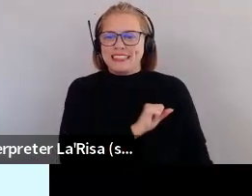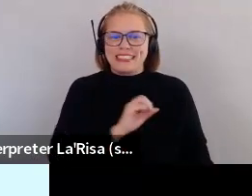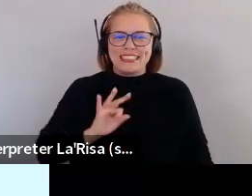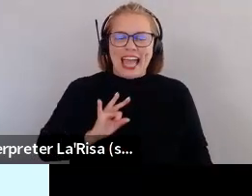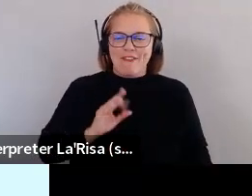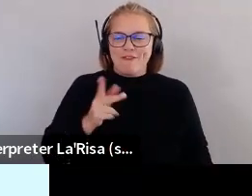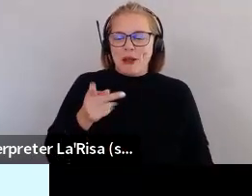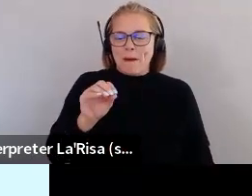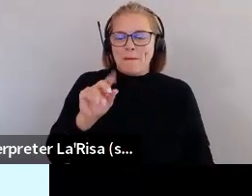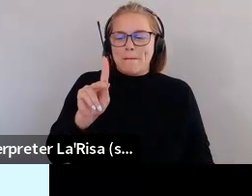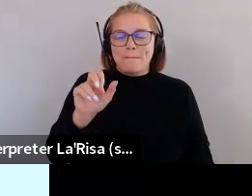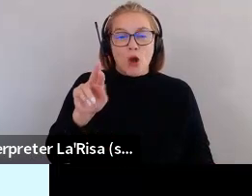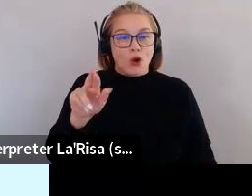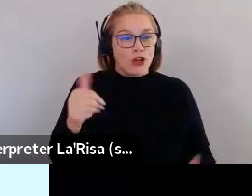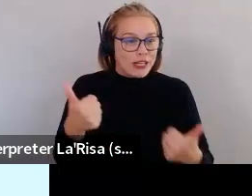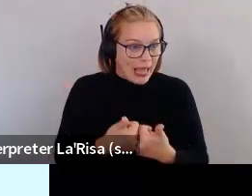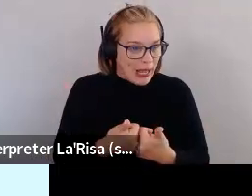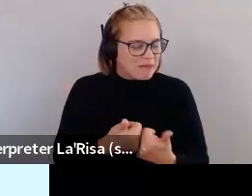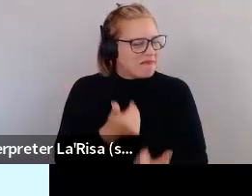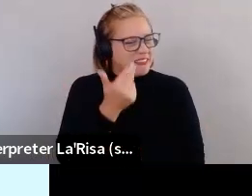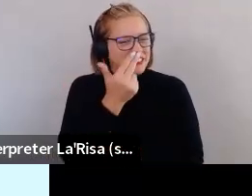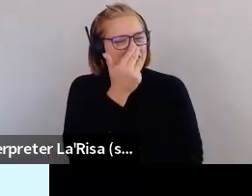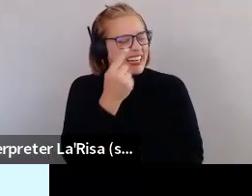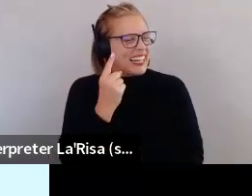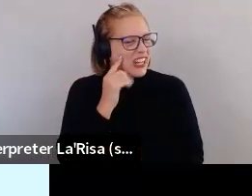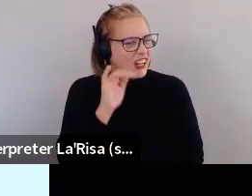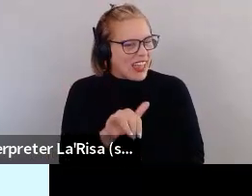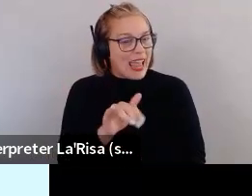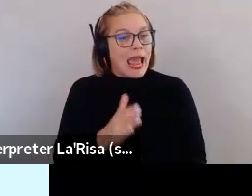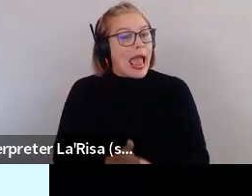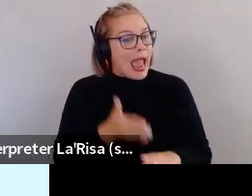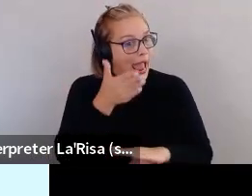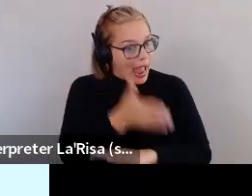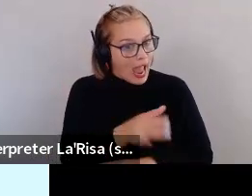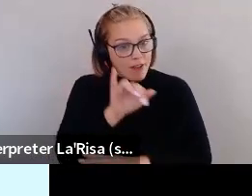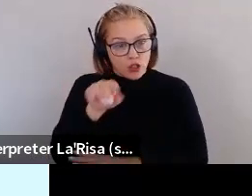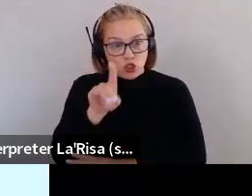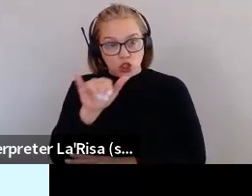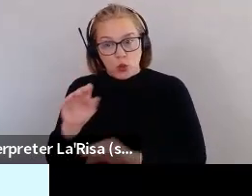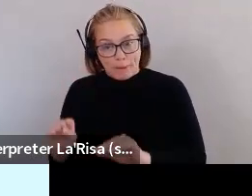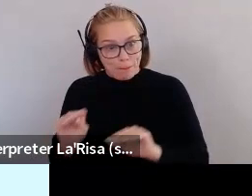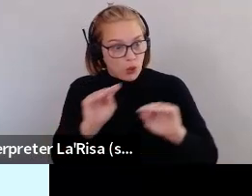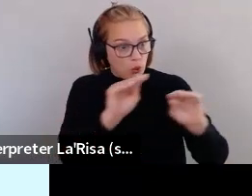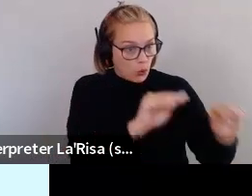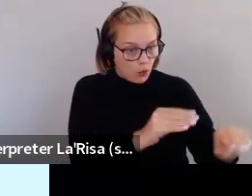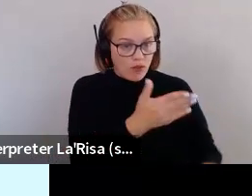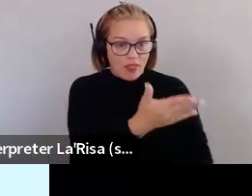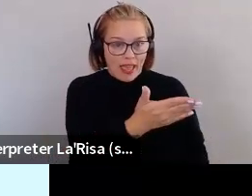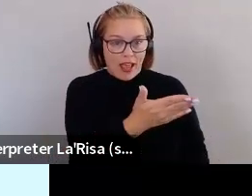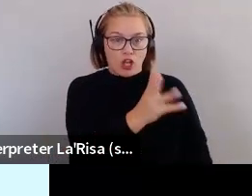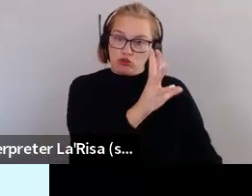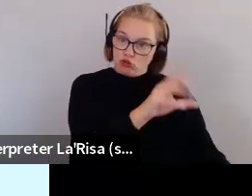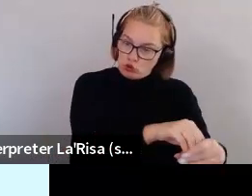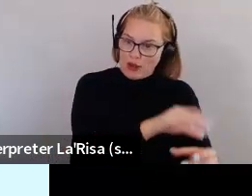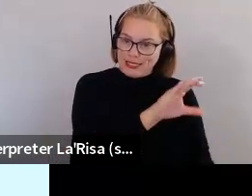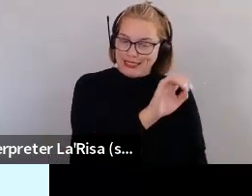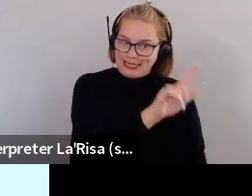step poker club, which was always a funny thing to hear about. Right after